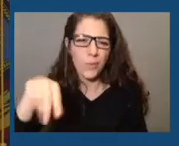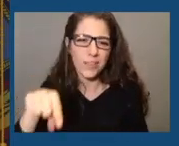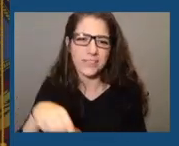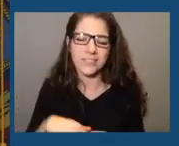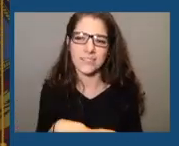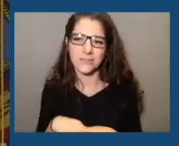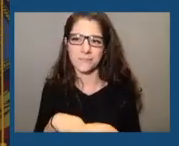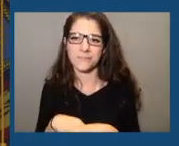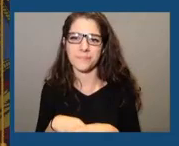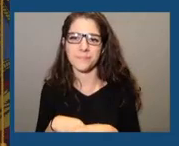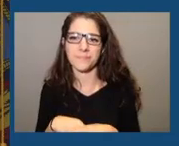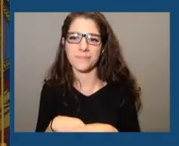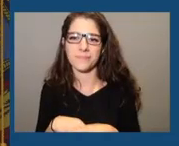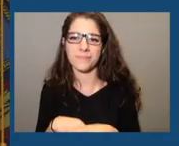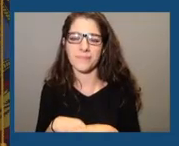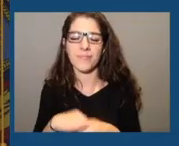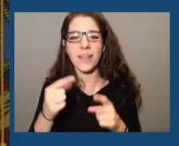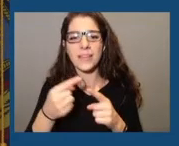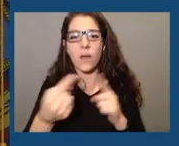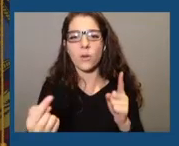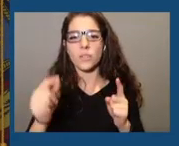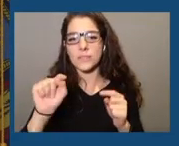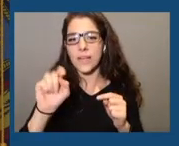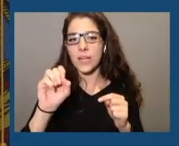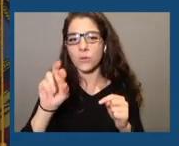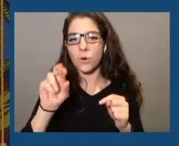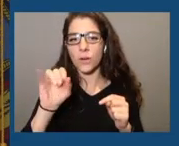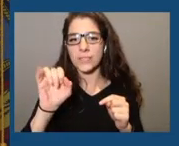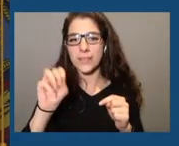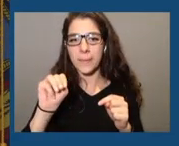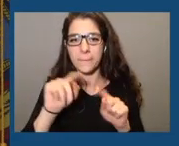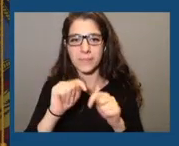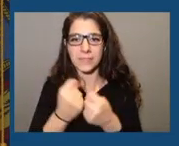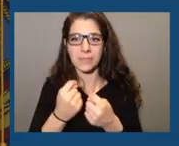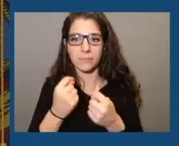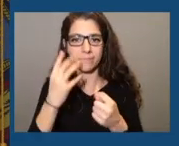and the counterterrorism teams that are operating all across our state. Social media,